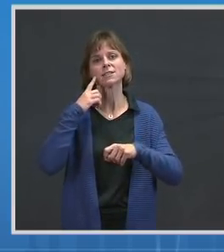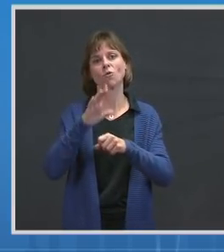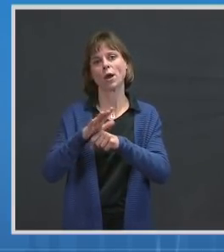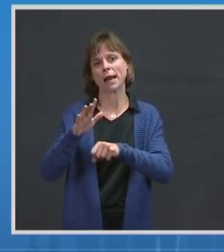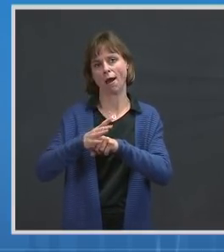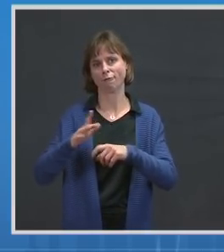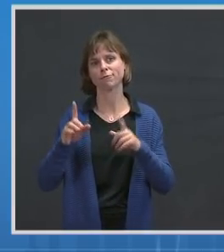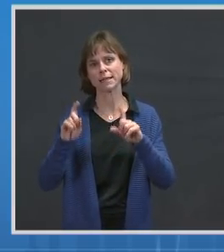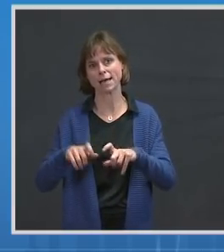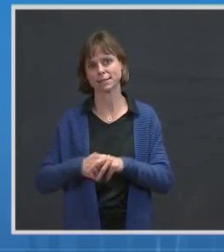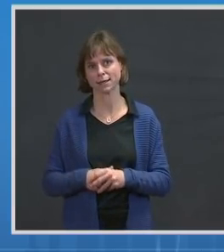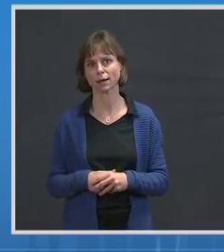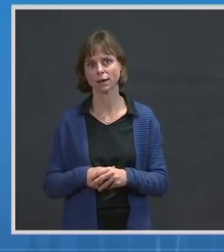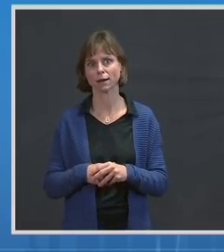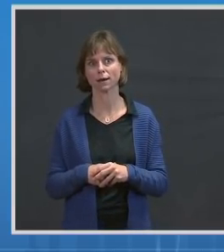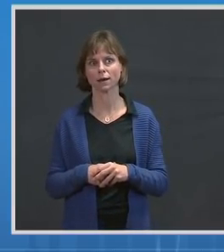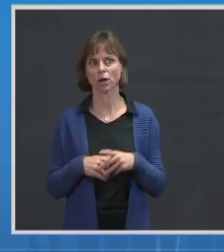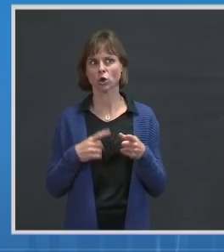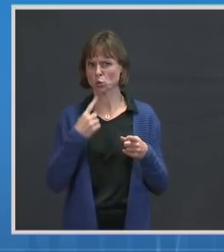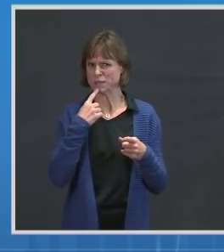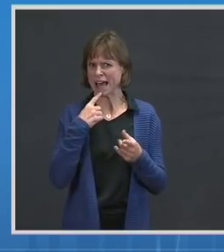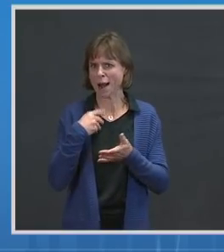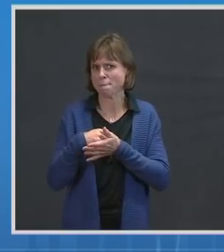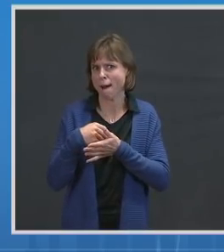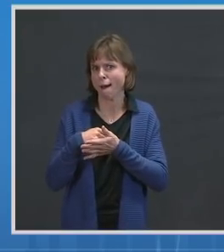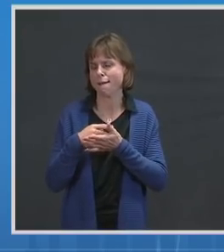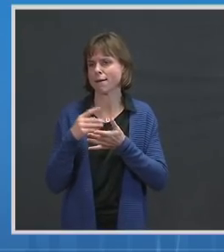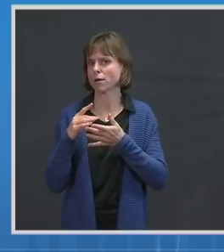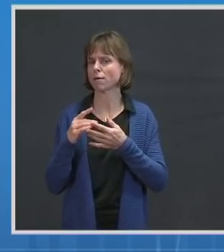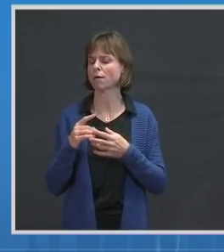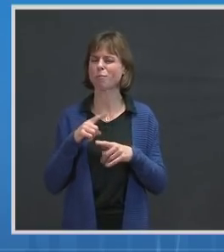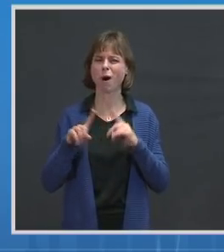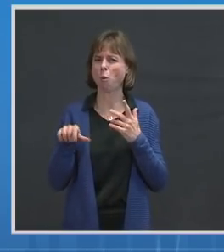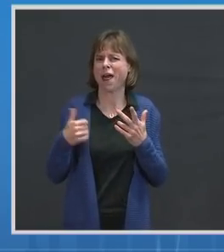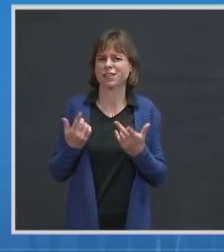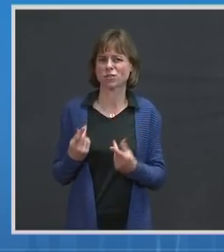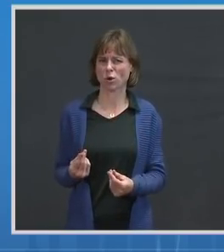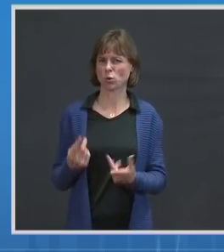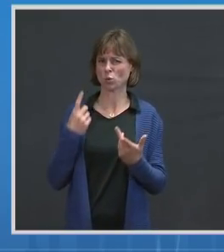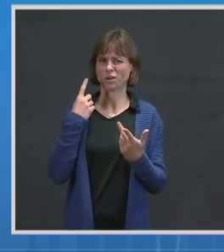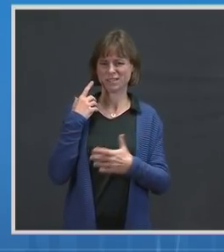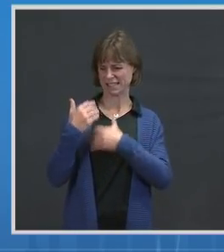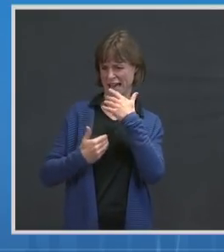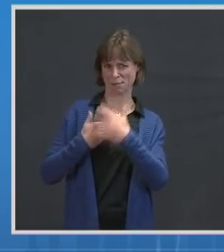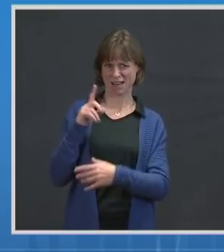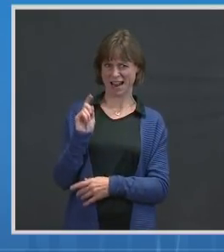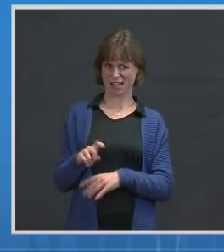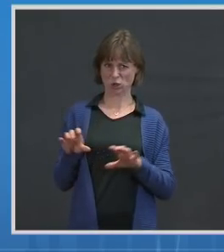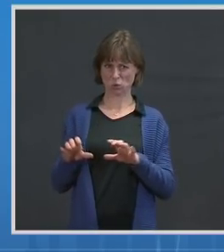You've mentioned this money, but what else is being done? What are the steps that need to be taken to finally make that happen